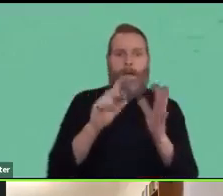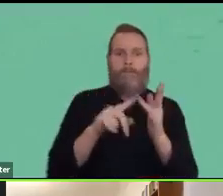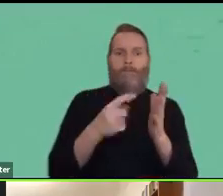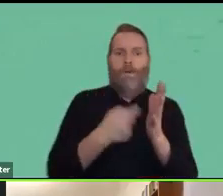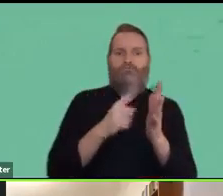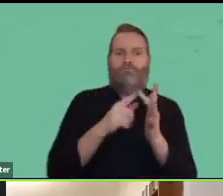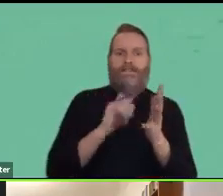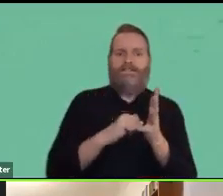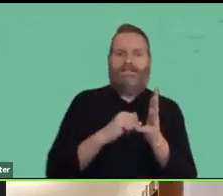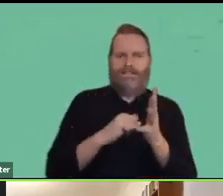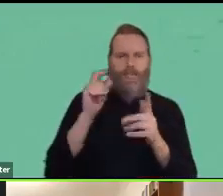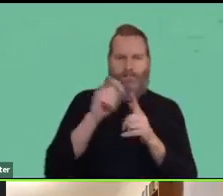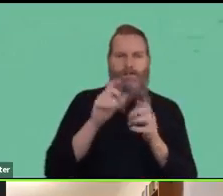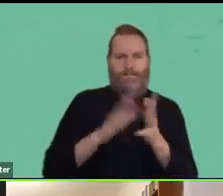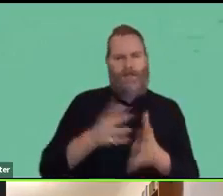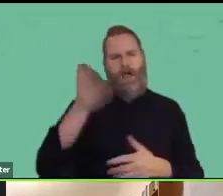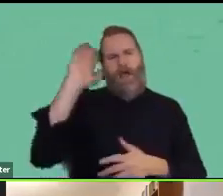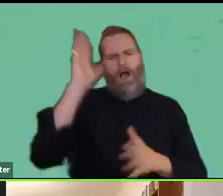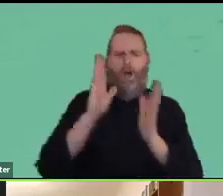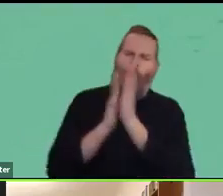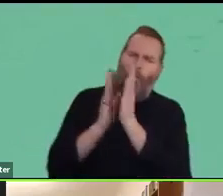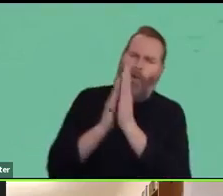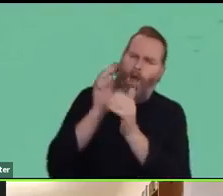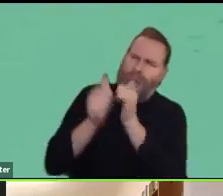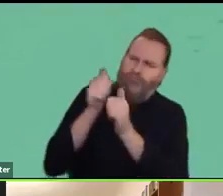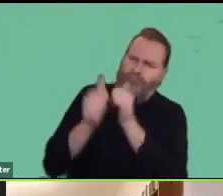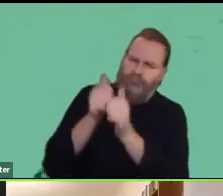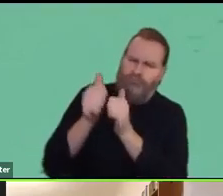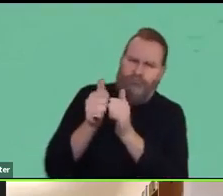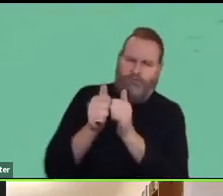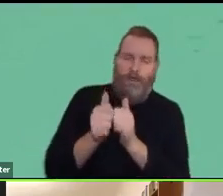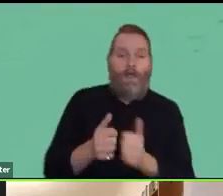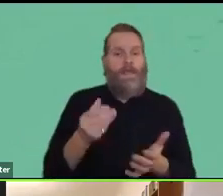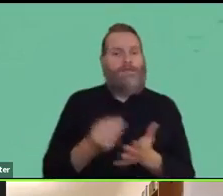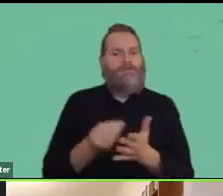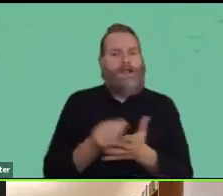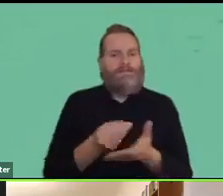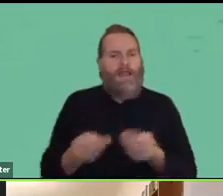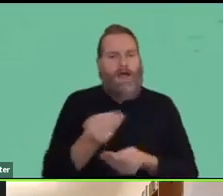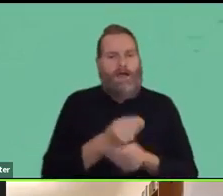ago, Rishi Sunak was lauding us with praise, they've been clapping key workers saying how lucky